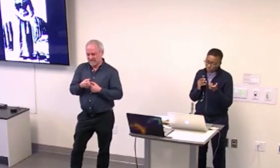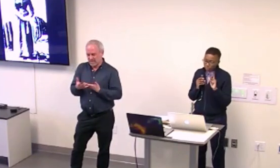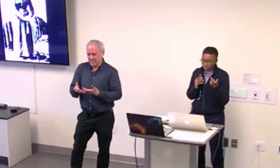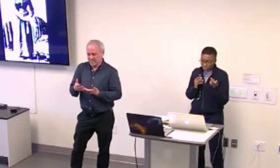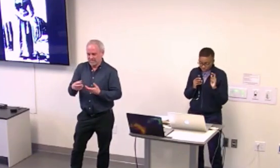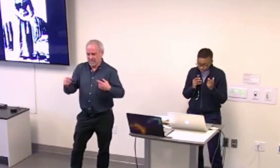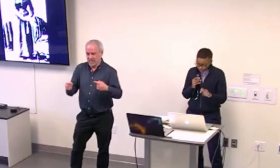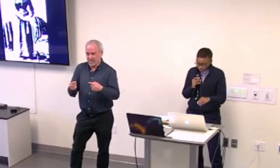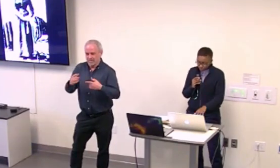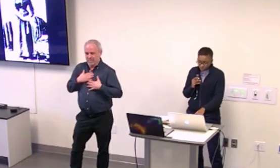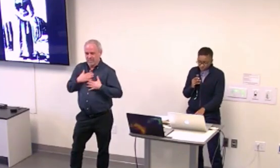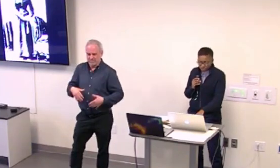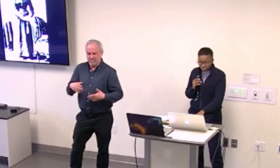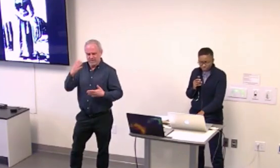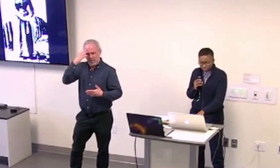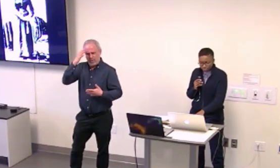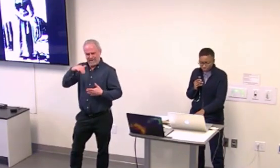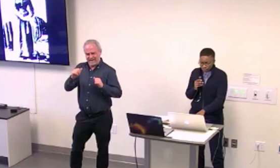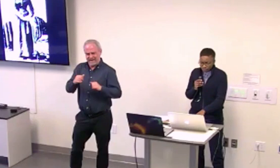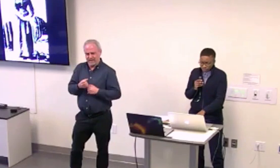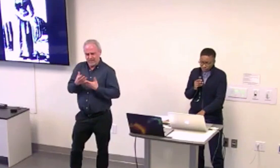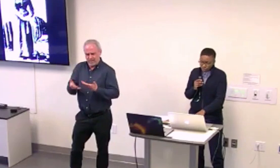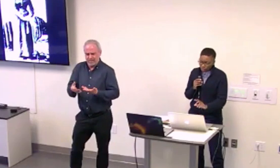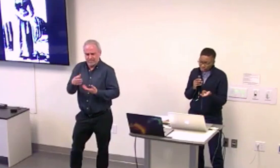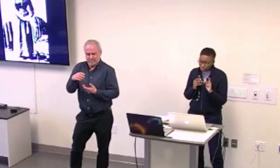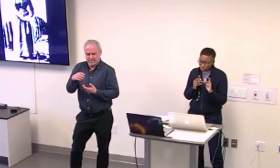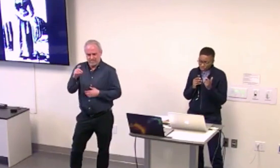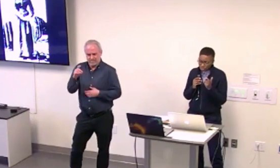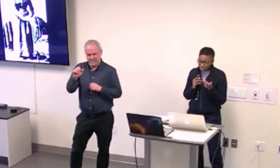The problem is the ways in which it's discussed.